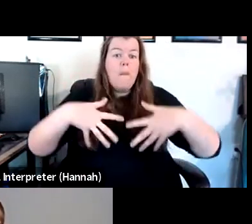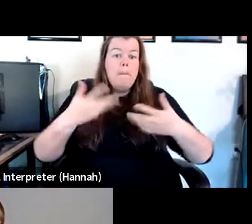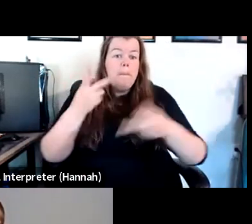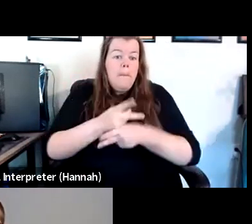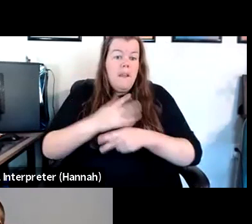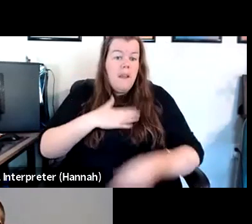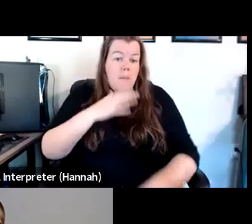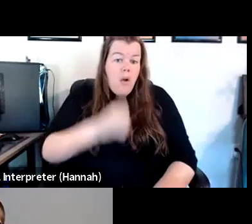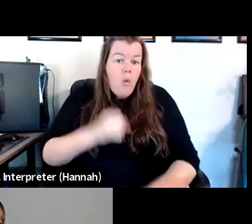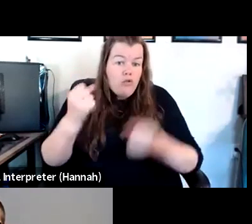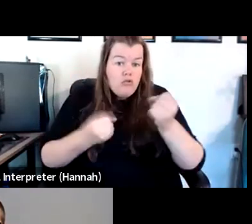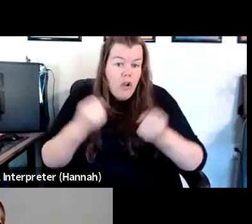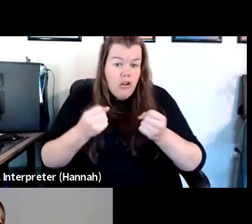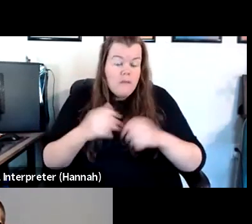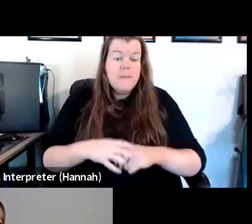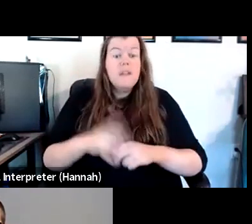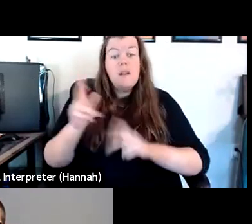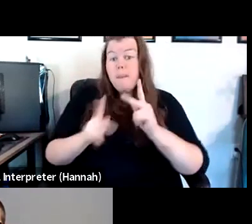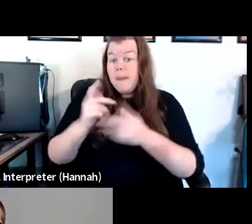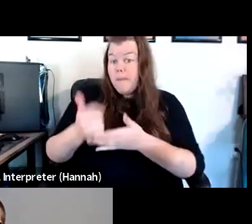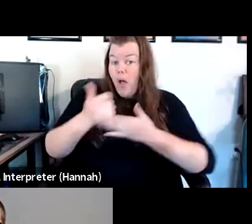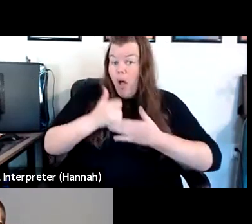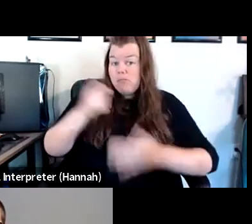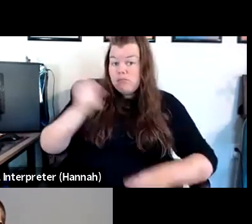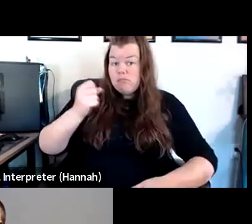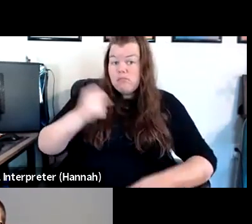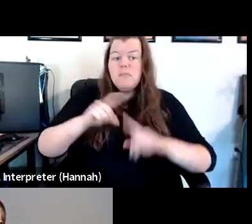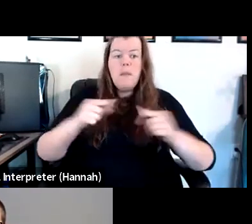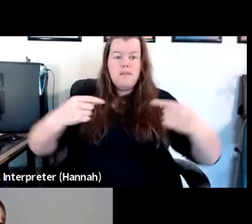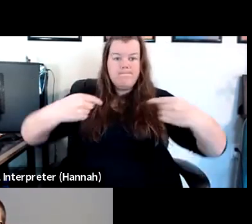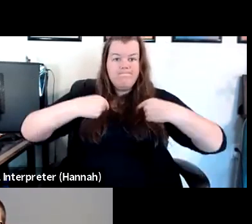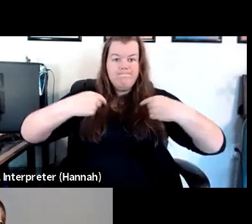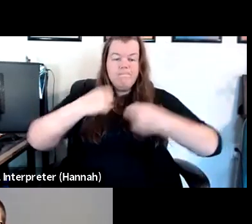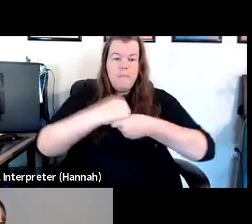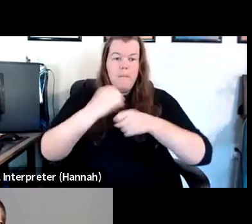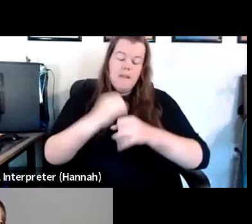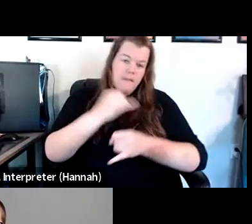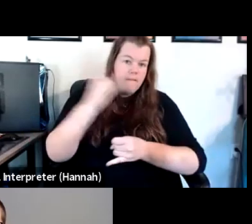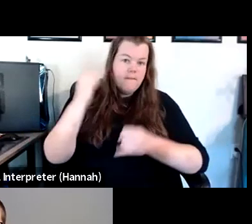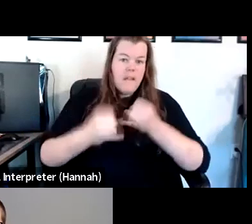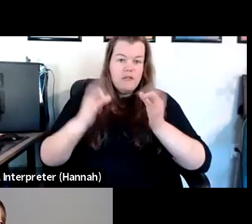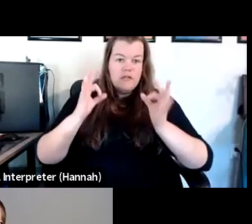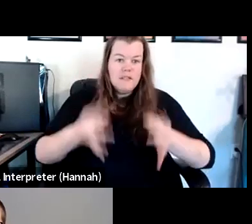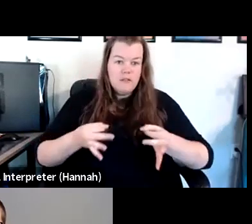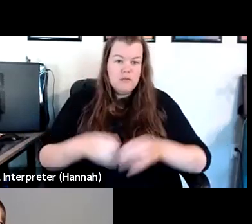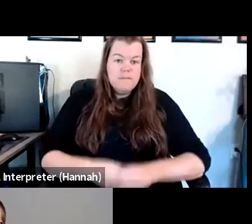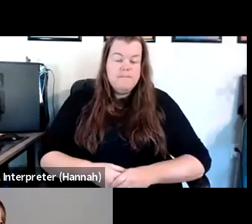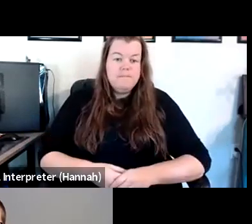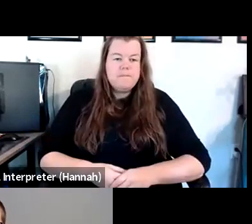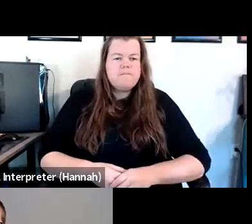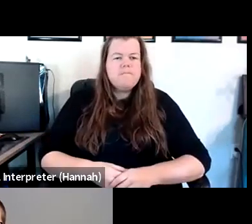people helped me, I got to be the one to make the final choice. Now imagine if that was different.